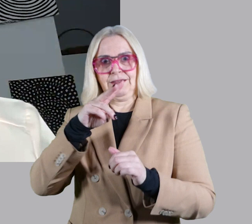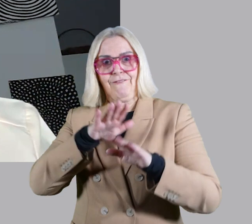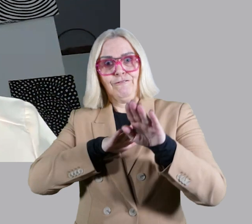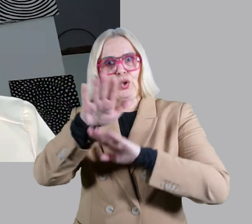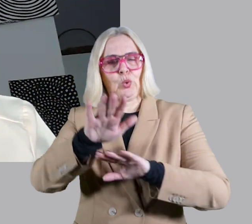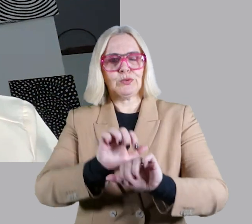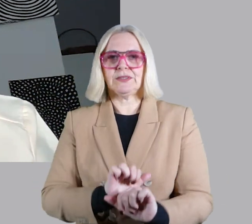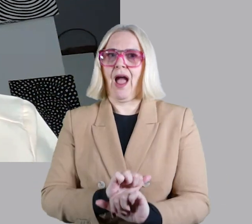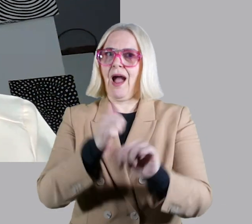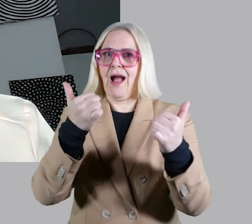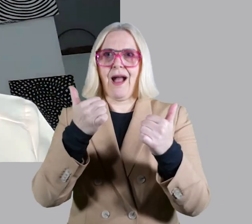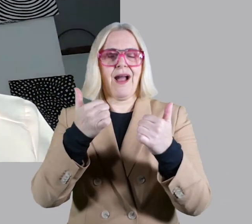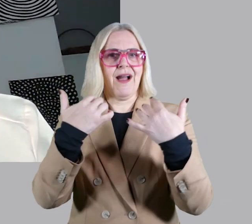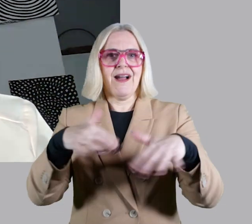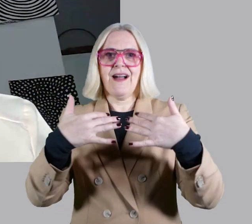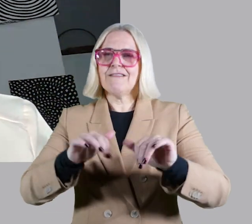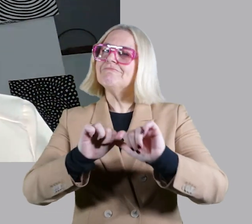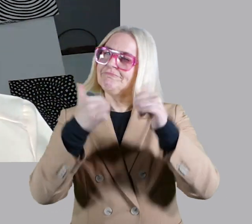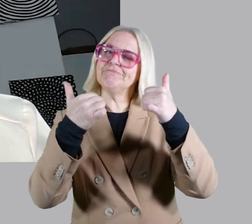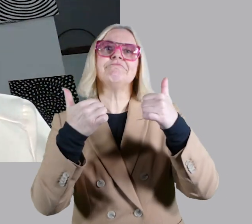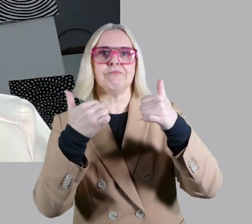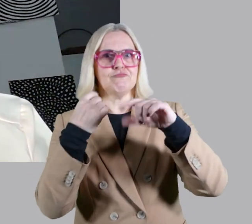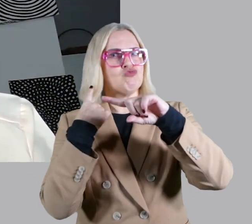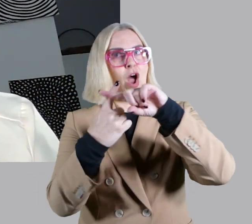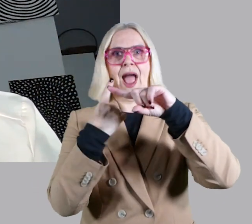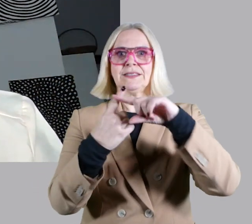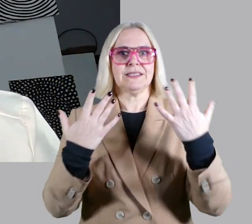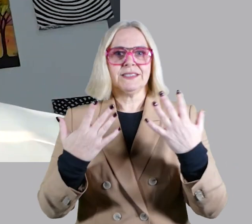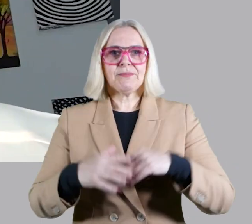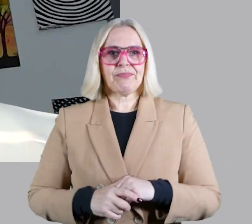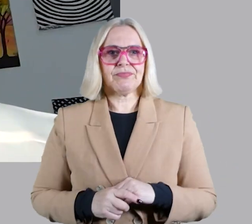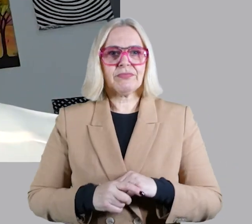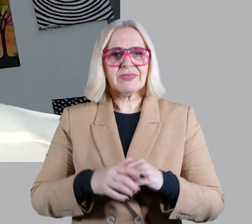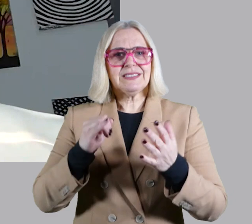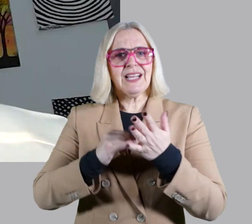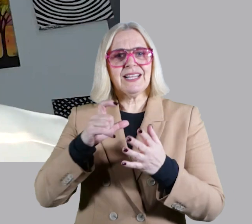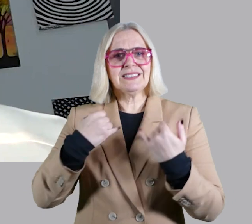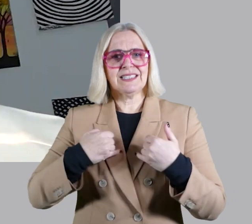I'll give you another example as to why I see a very bright future. Sickle cell disease events,